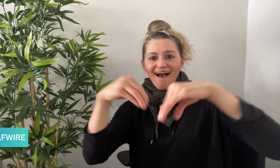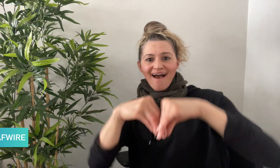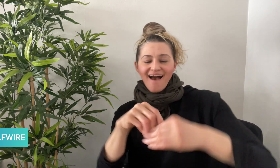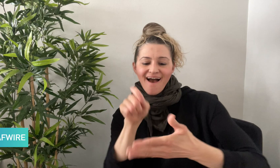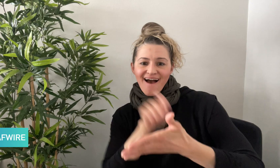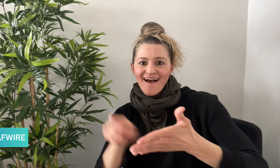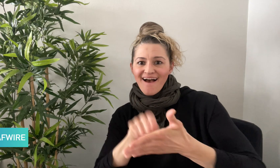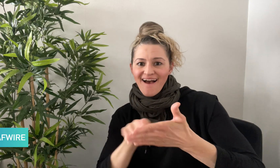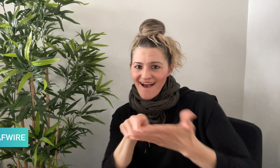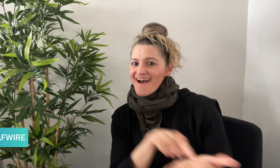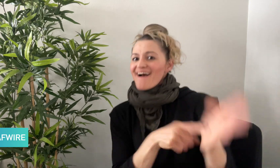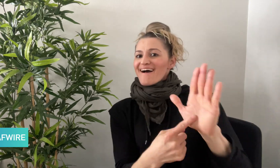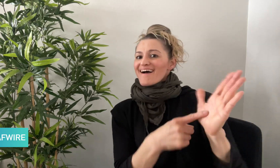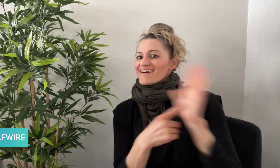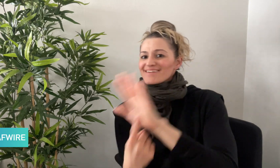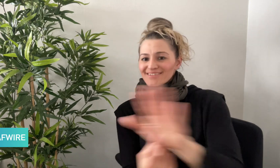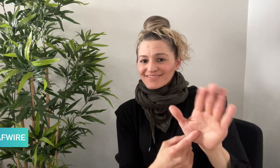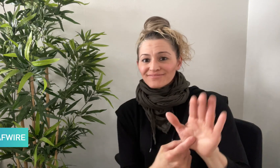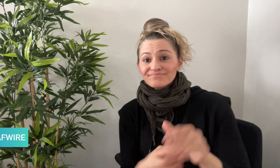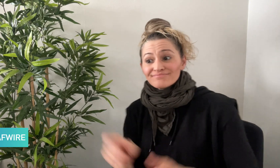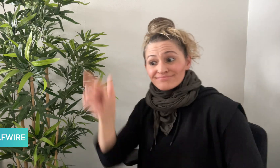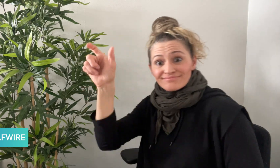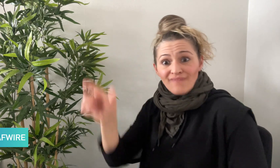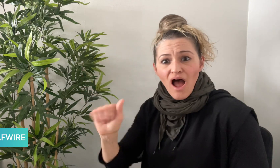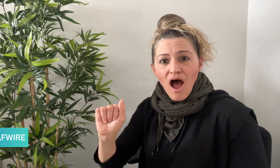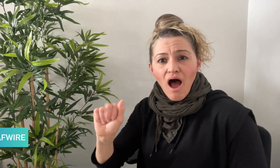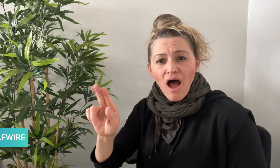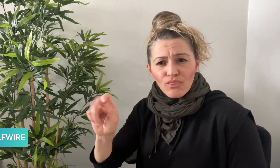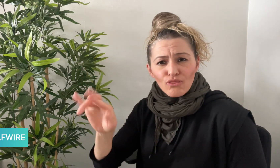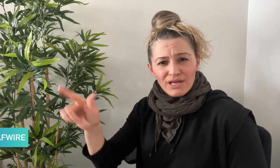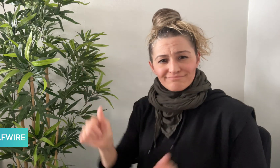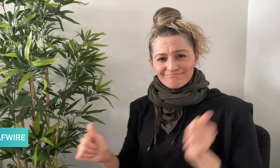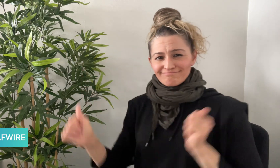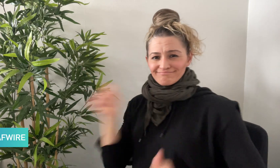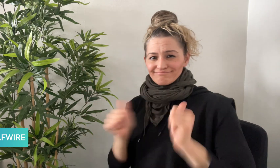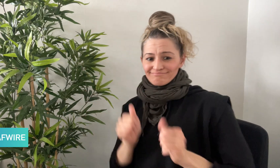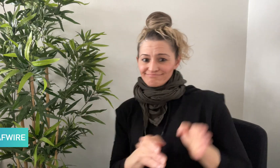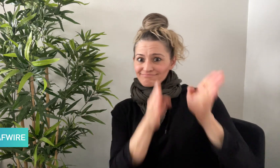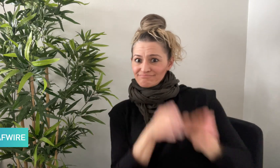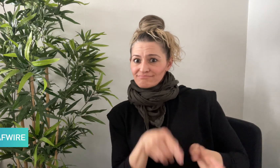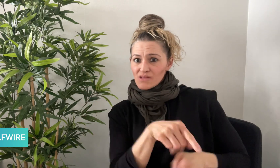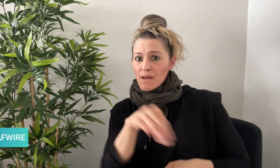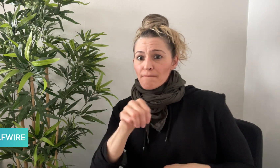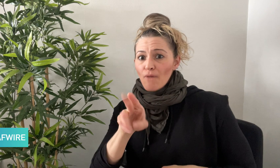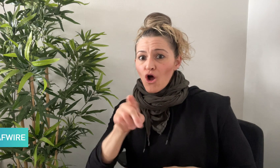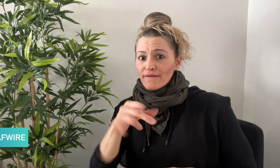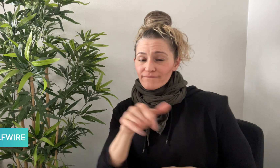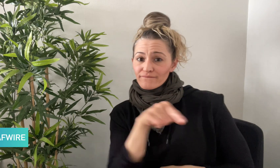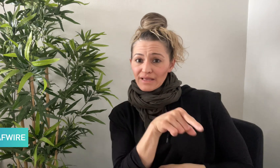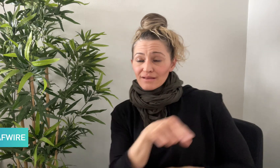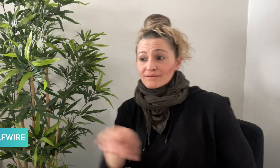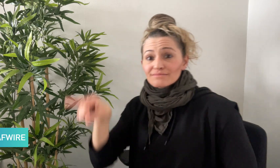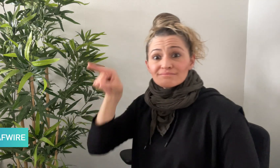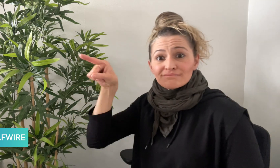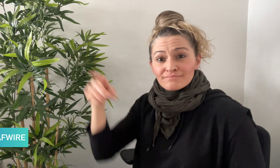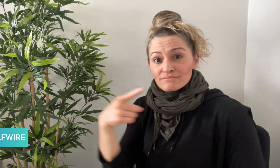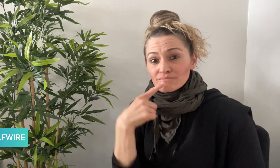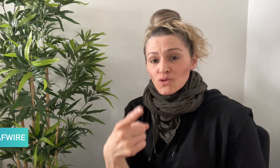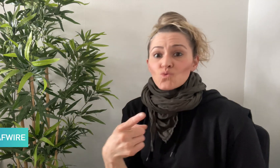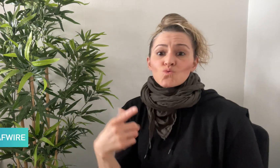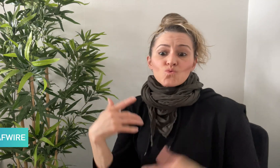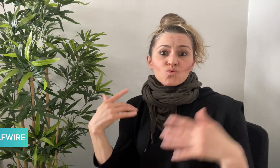said that the experience was incredible and life-changing,